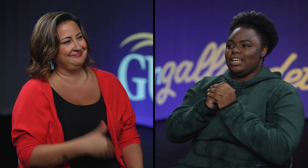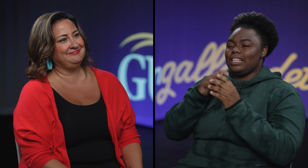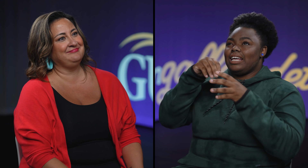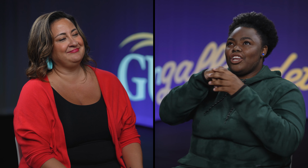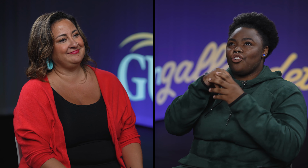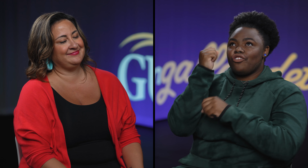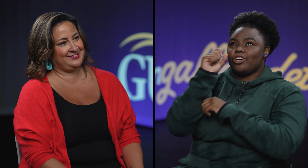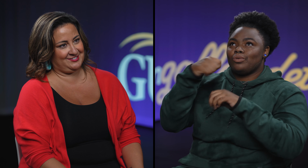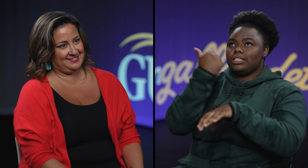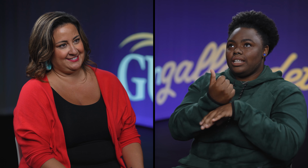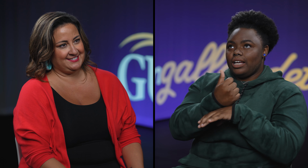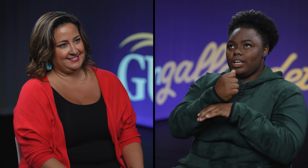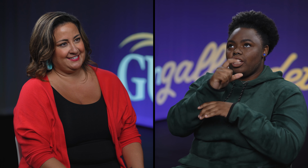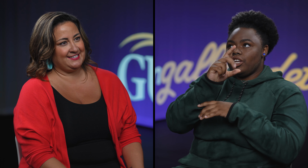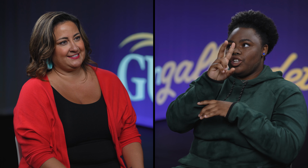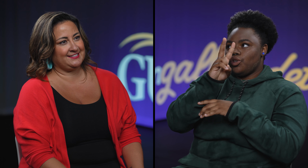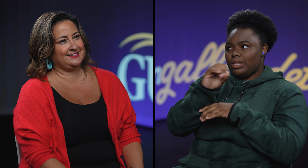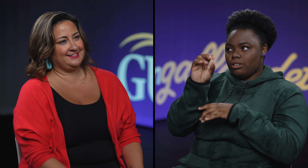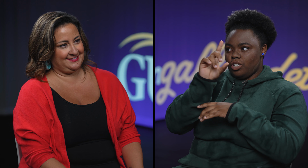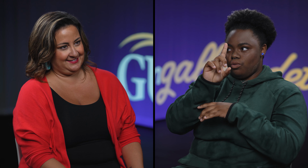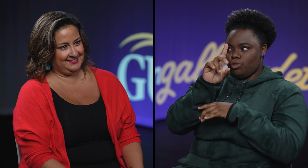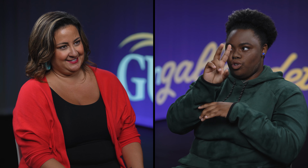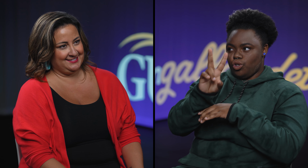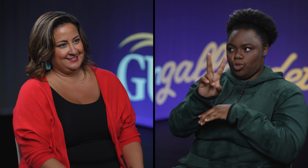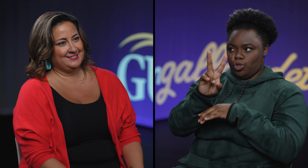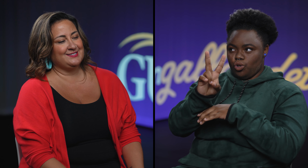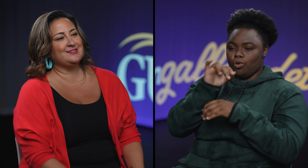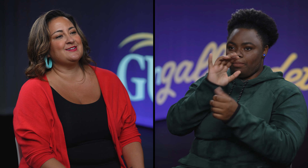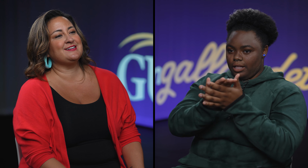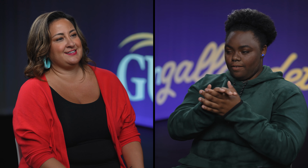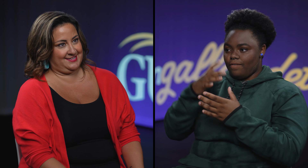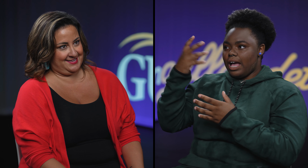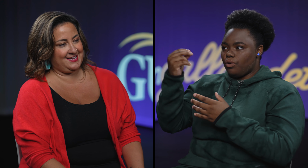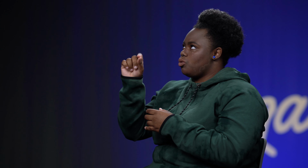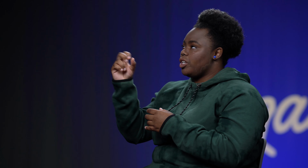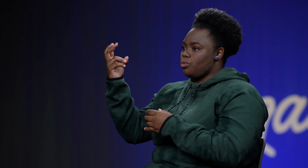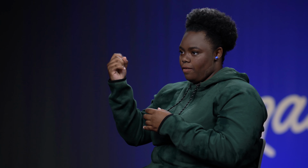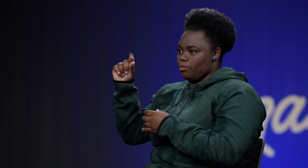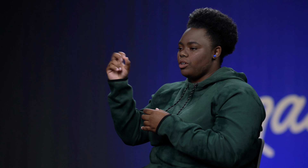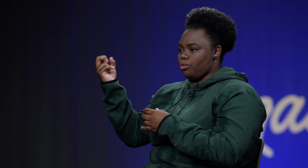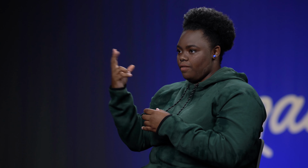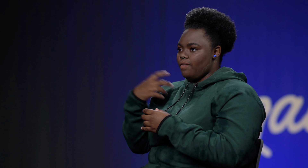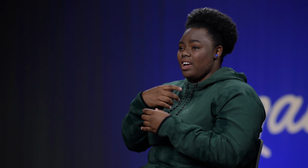The indoor record was set in 200…2 I believe, the outdoor record was 2012.